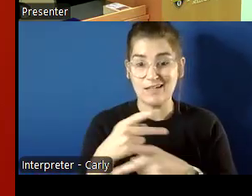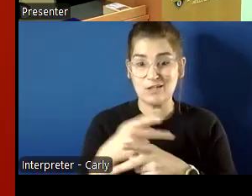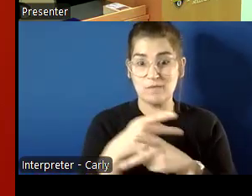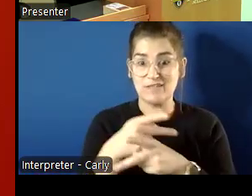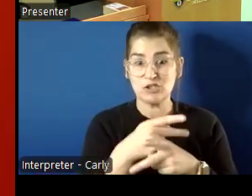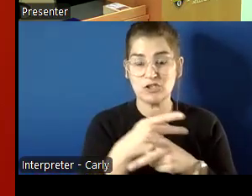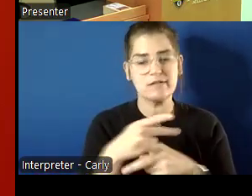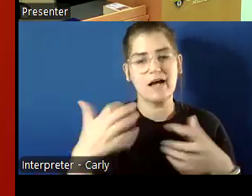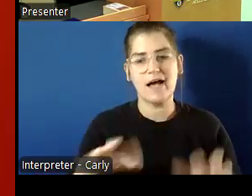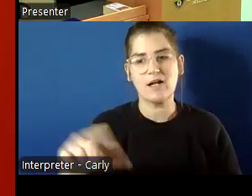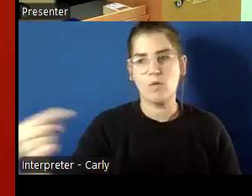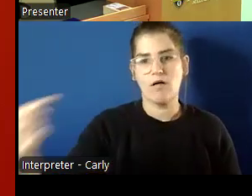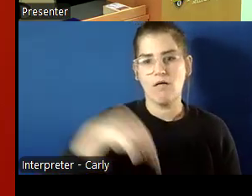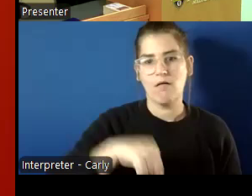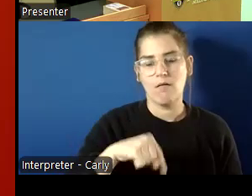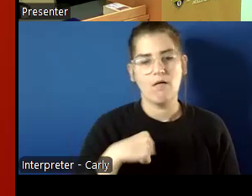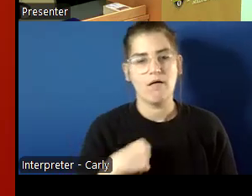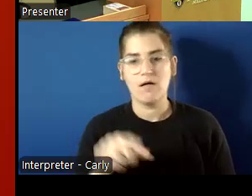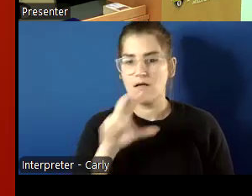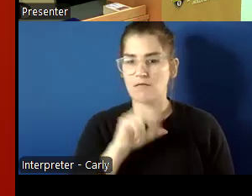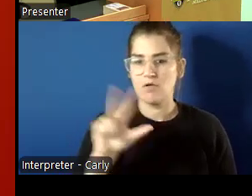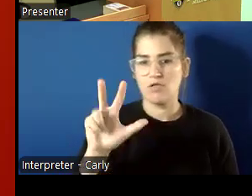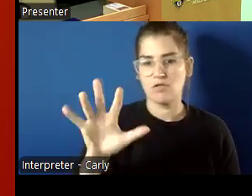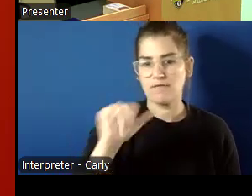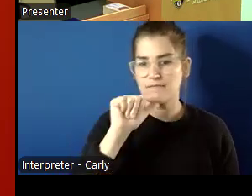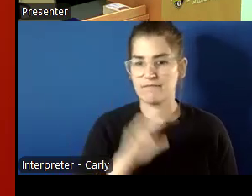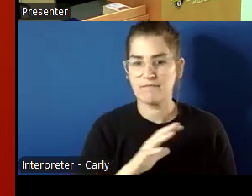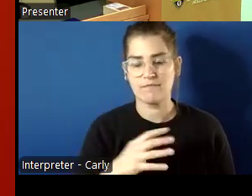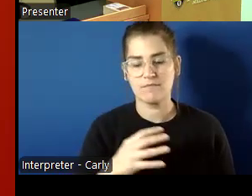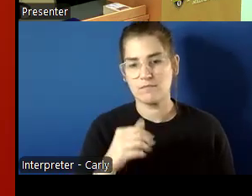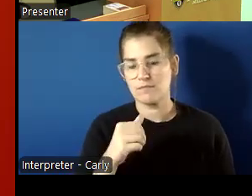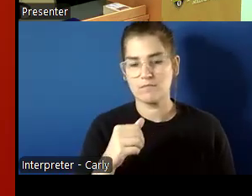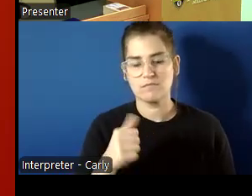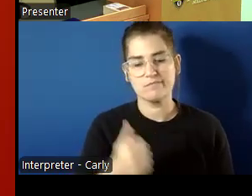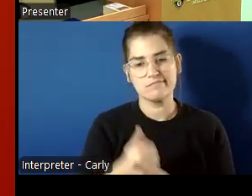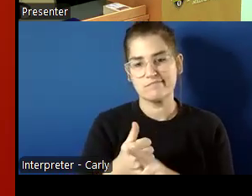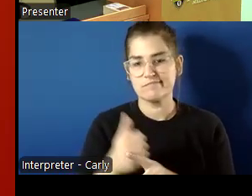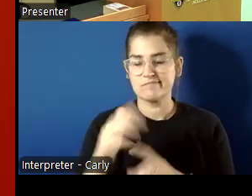in and start with I have a 35year-old woman who symptom presentation suggests generalized